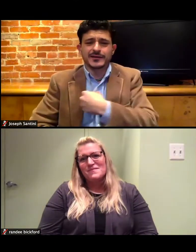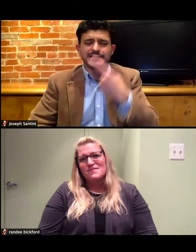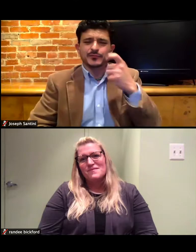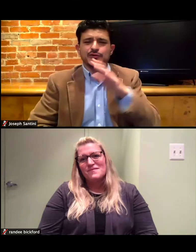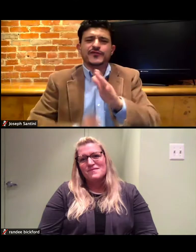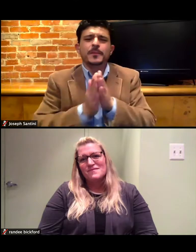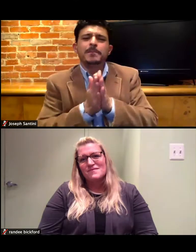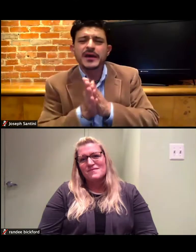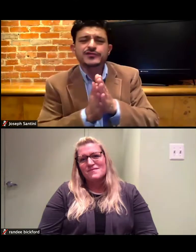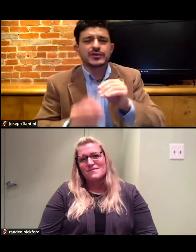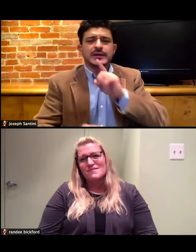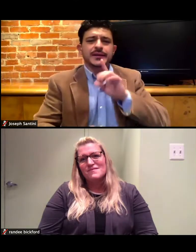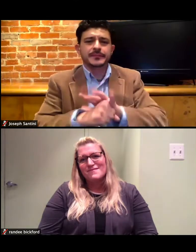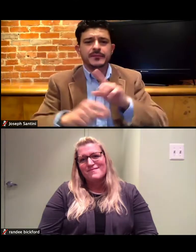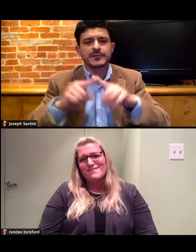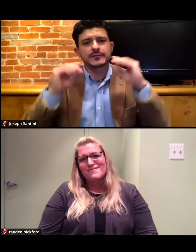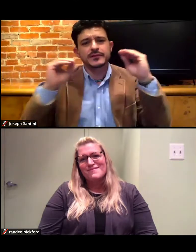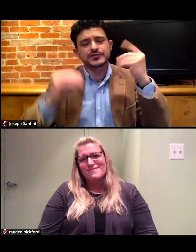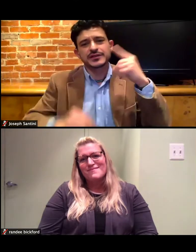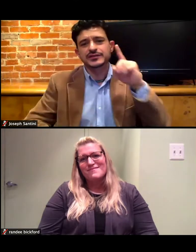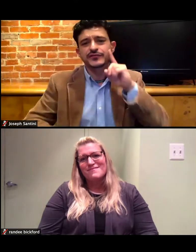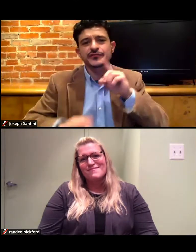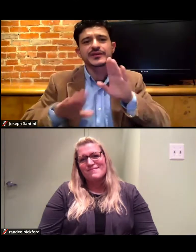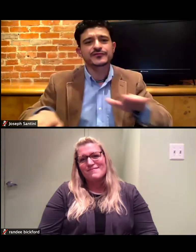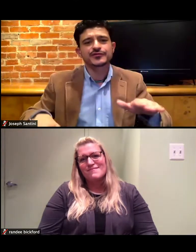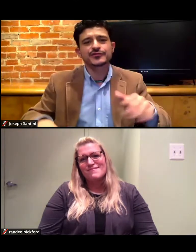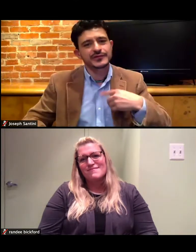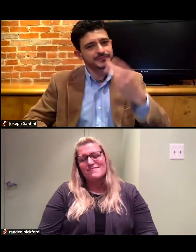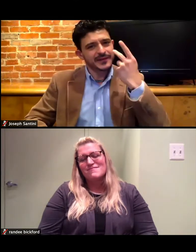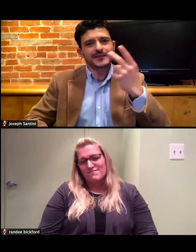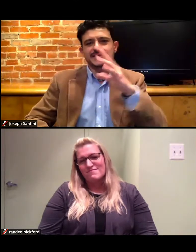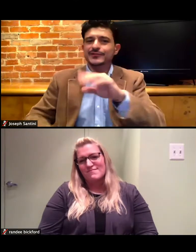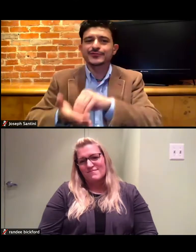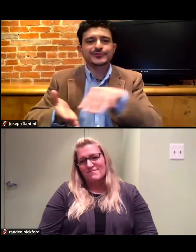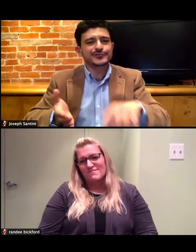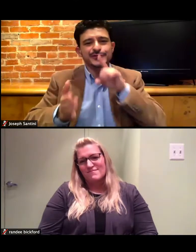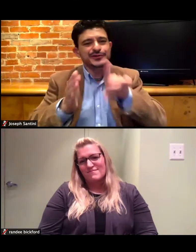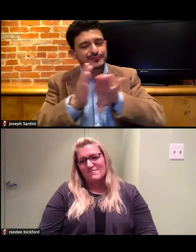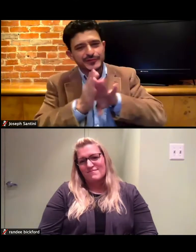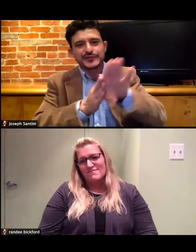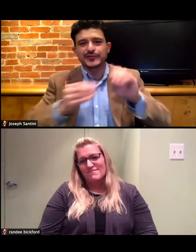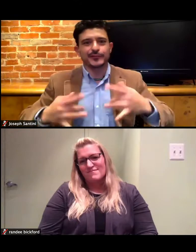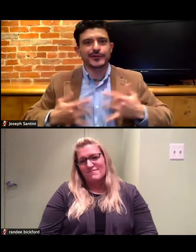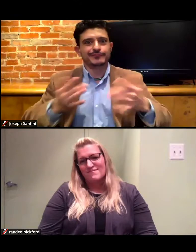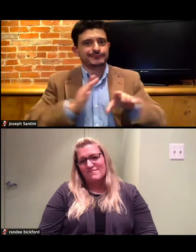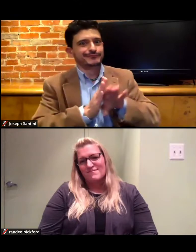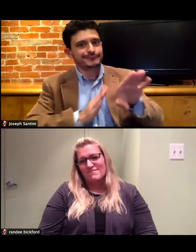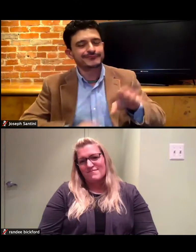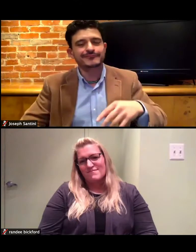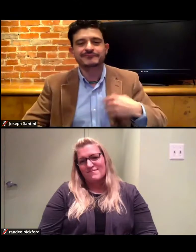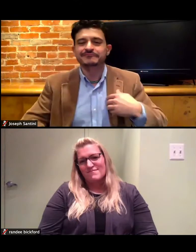I asked Randee if she wouldn't mind talking a little bit about how to motivate deaf children as learners.